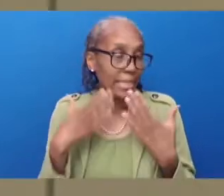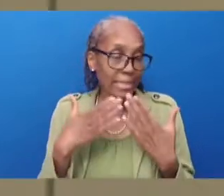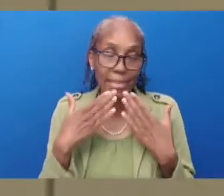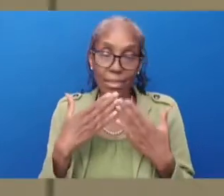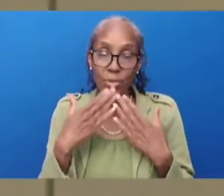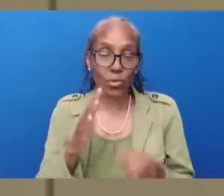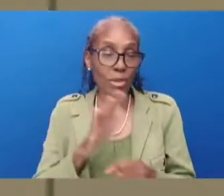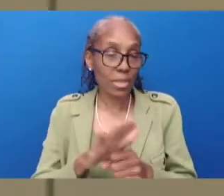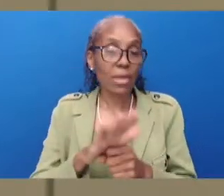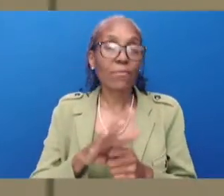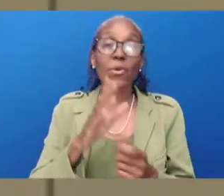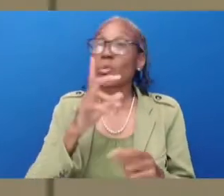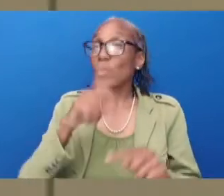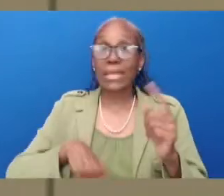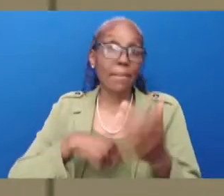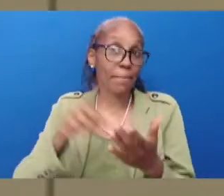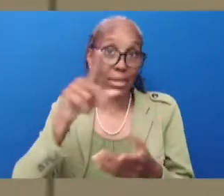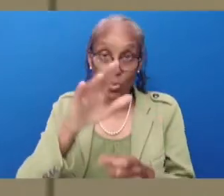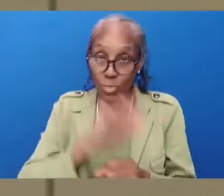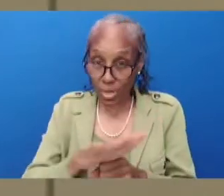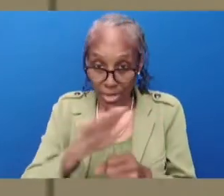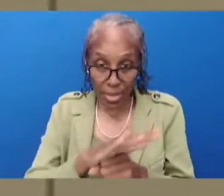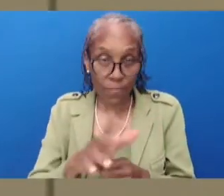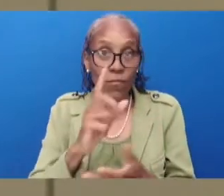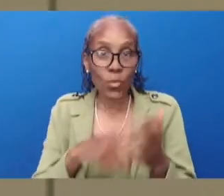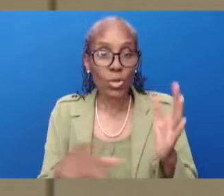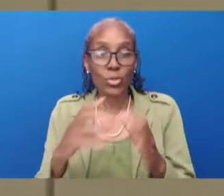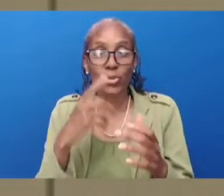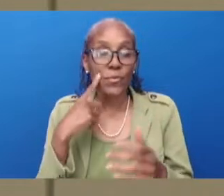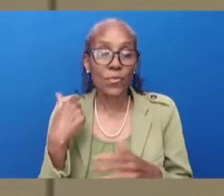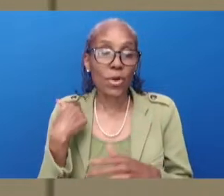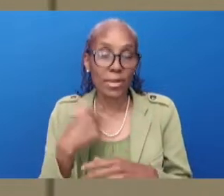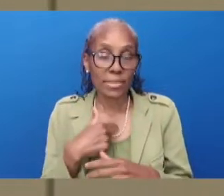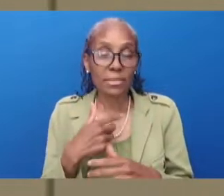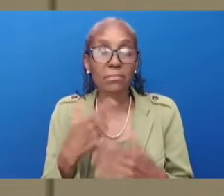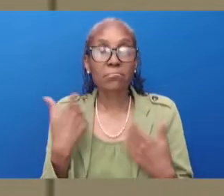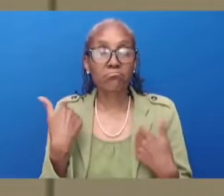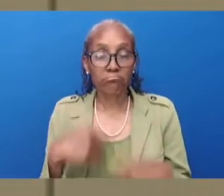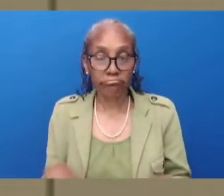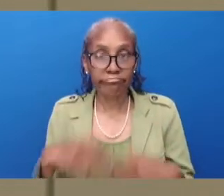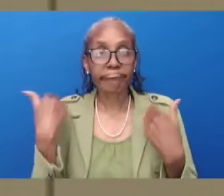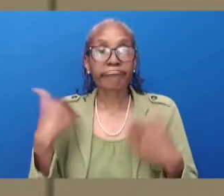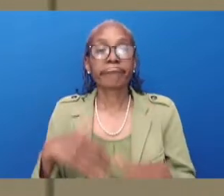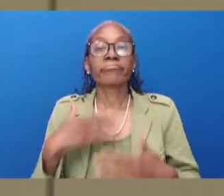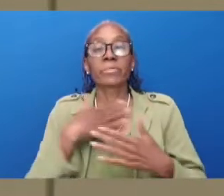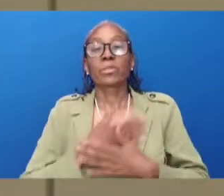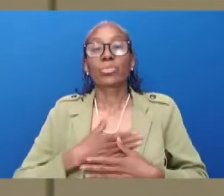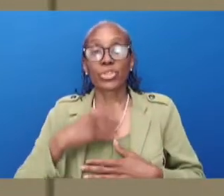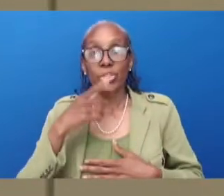THE COUNTY THEY REPRESENT.